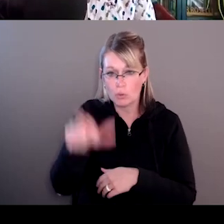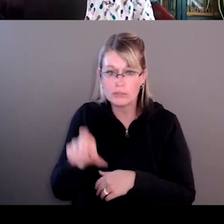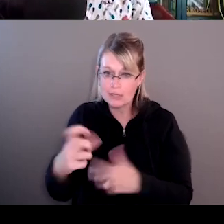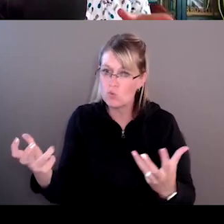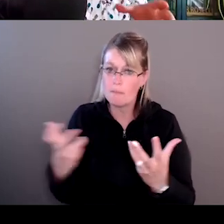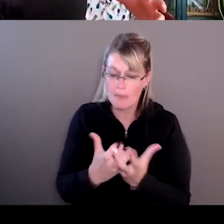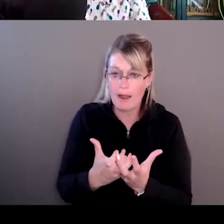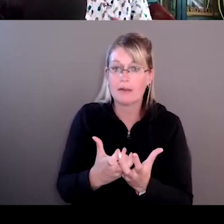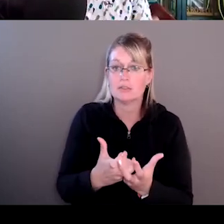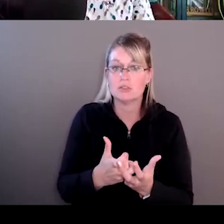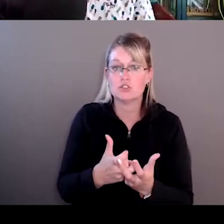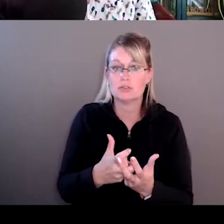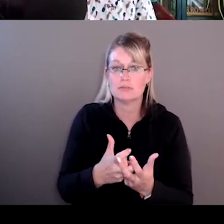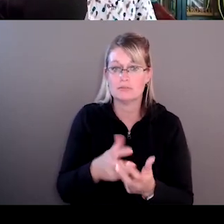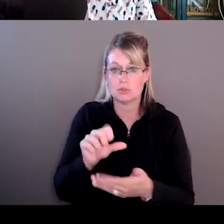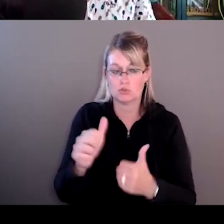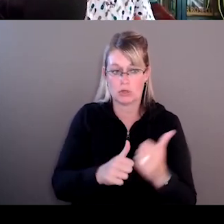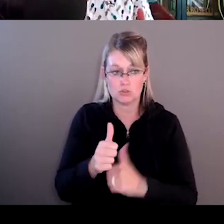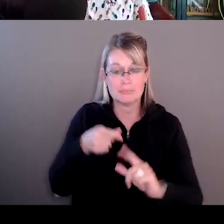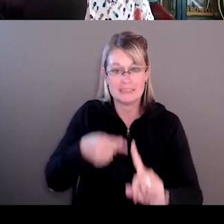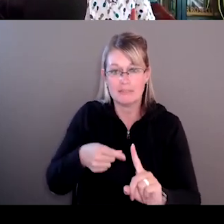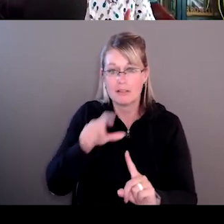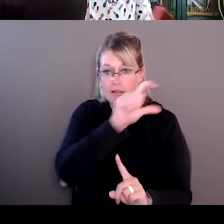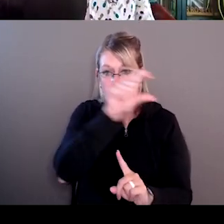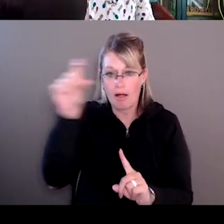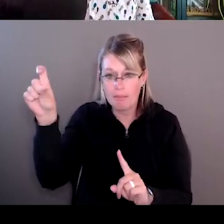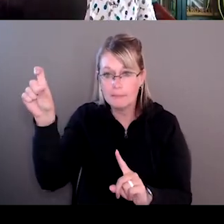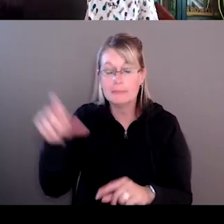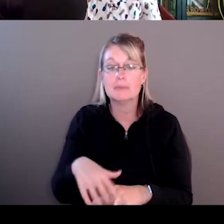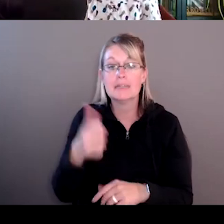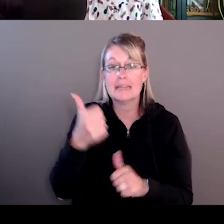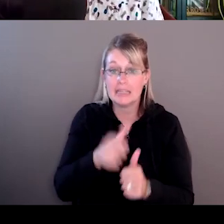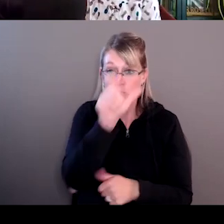When I say that, specifically the columns. Each of those rows would get the hidden